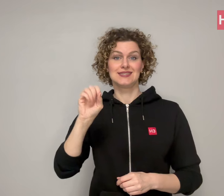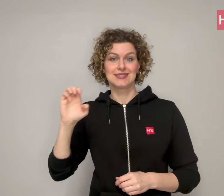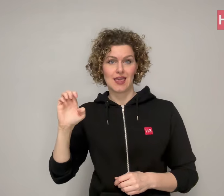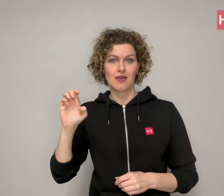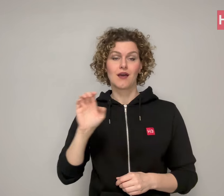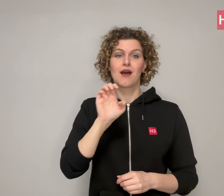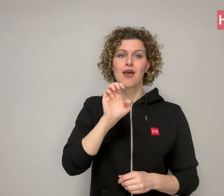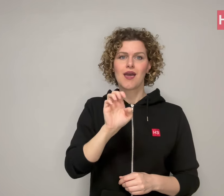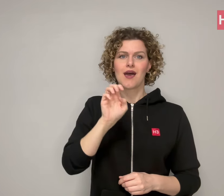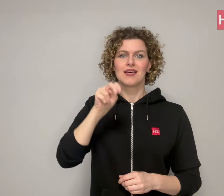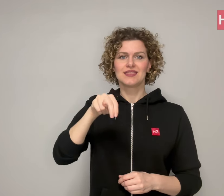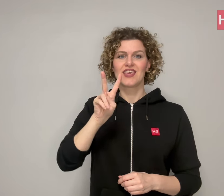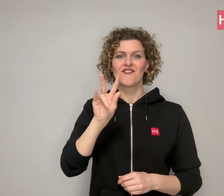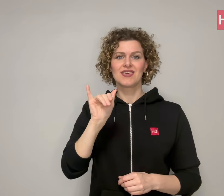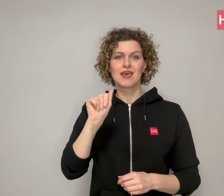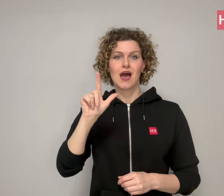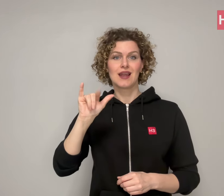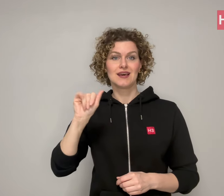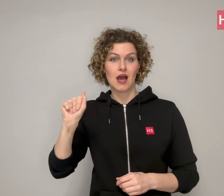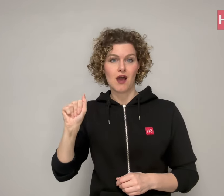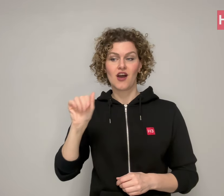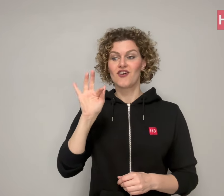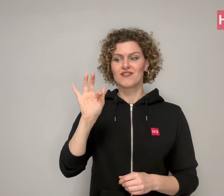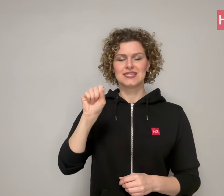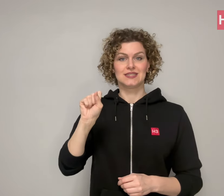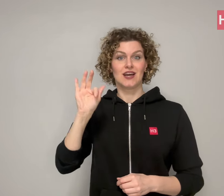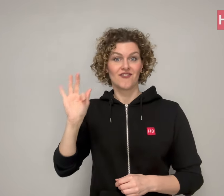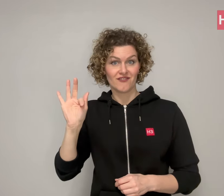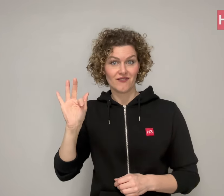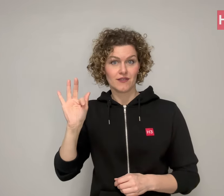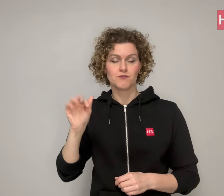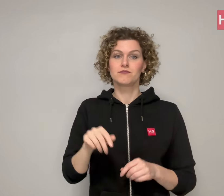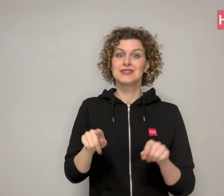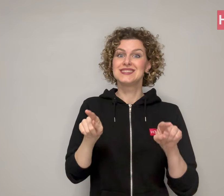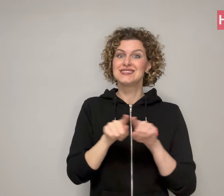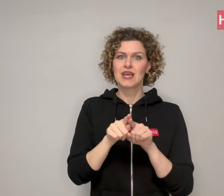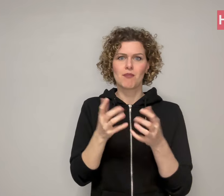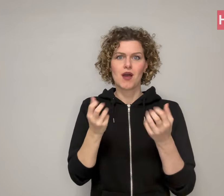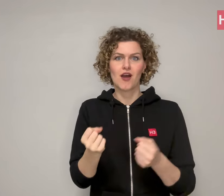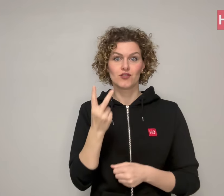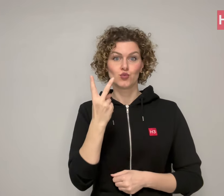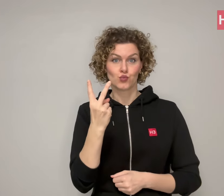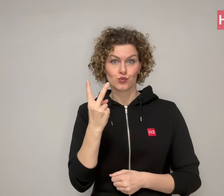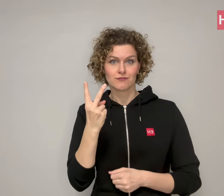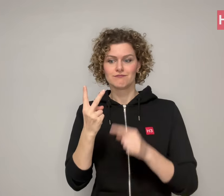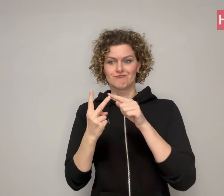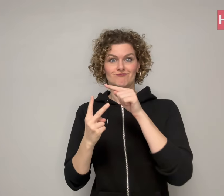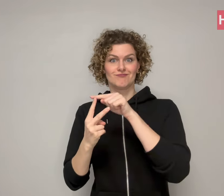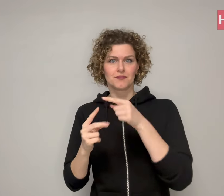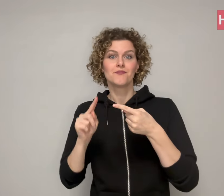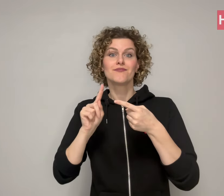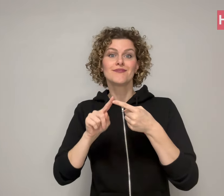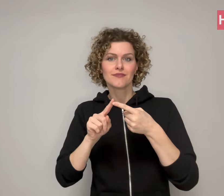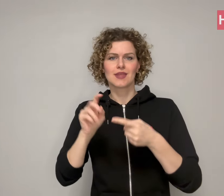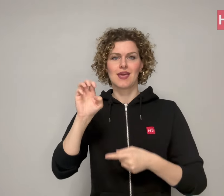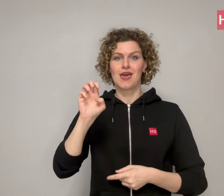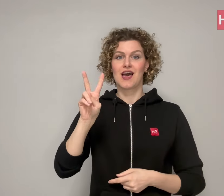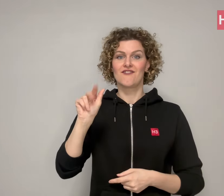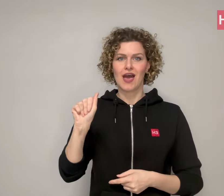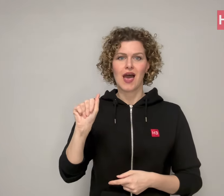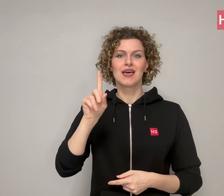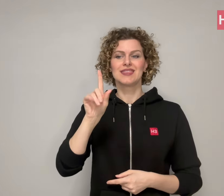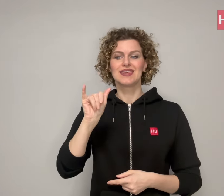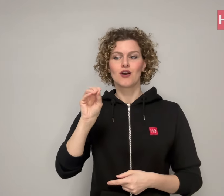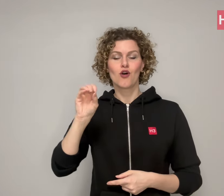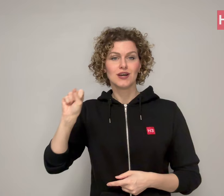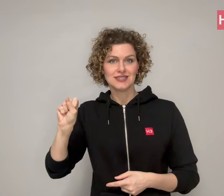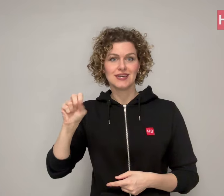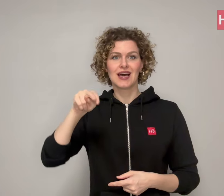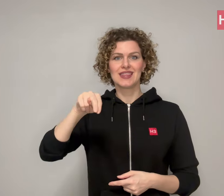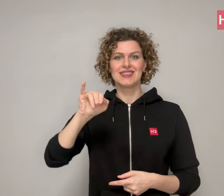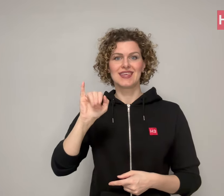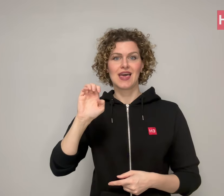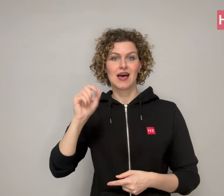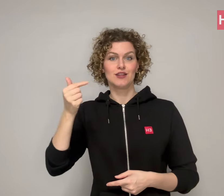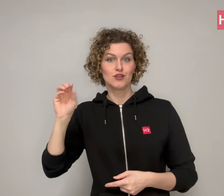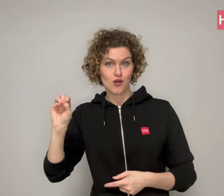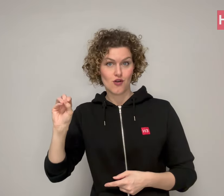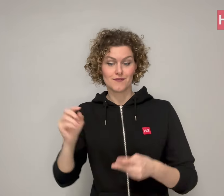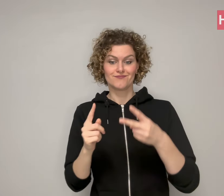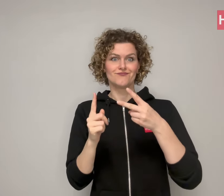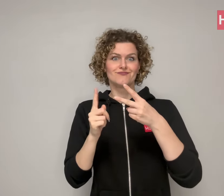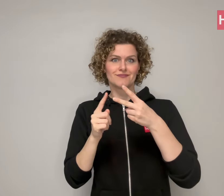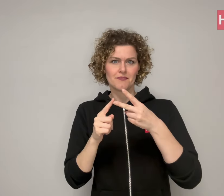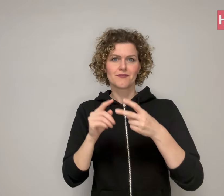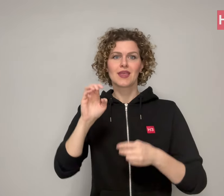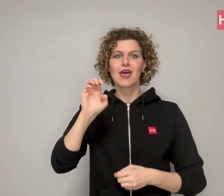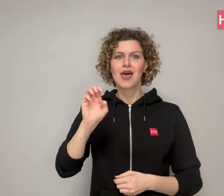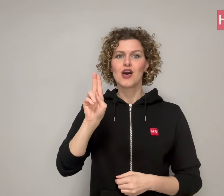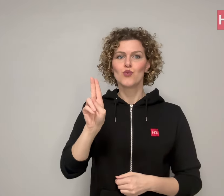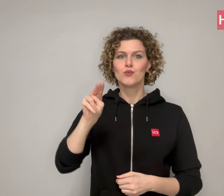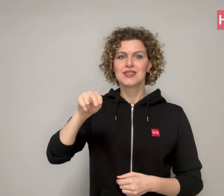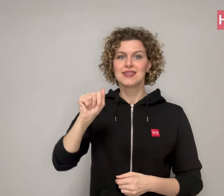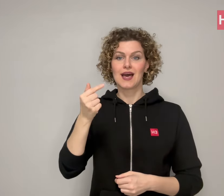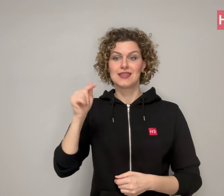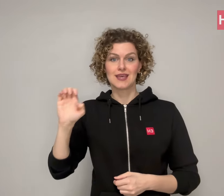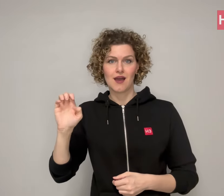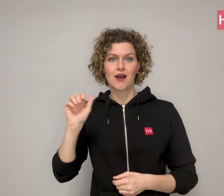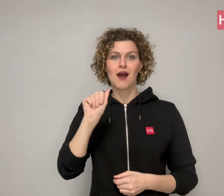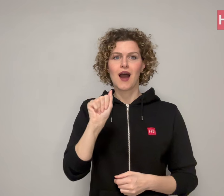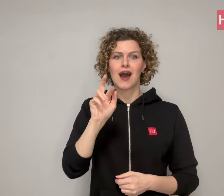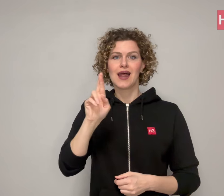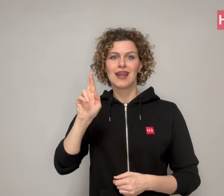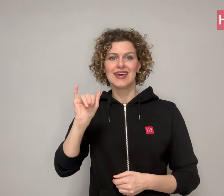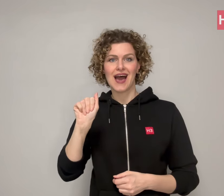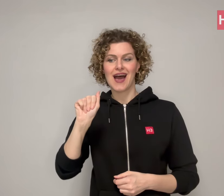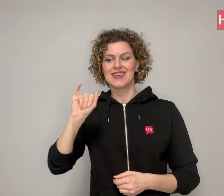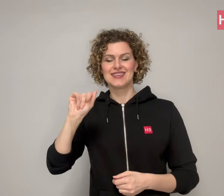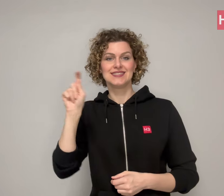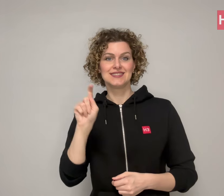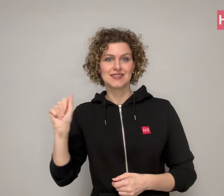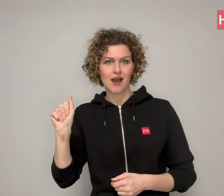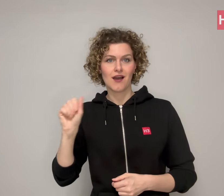FSF club. Two other Deaf women, Eva Dios Nieto and Euante Arraiza